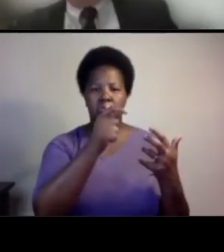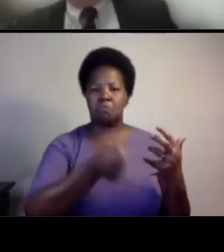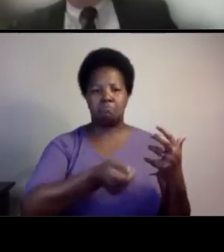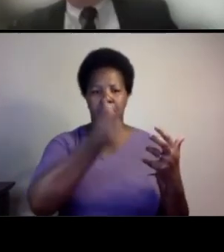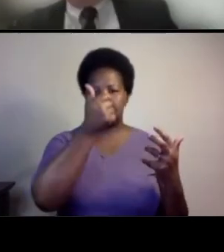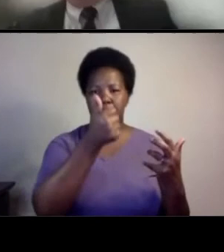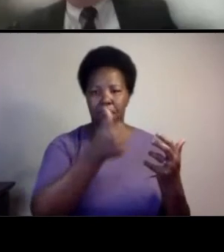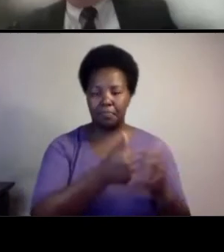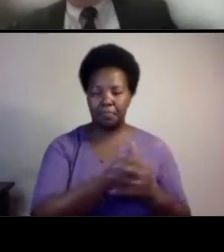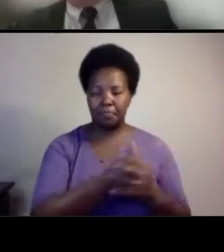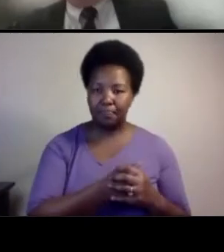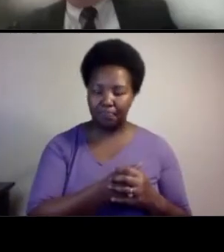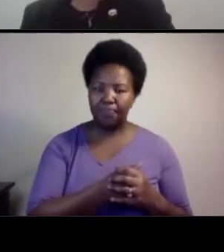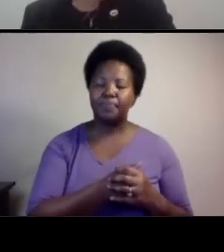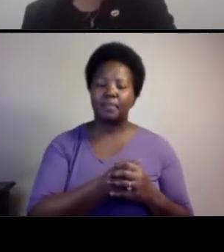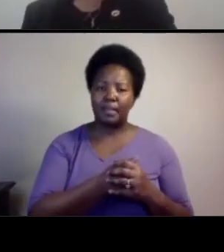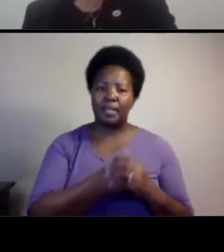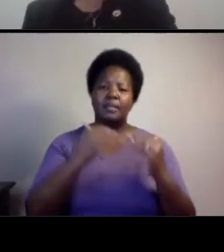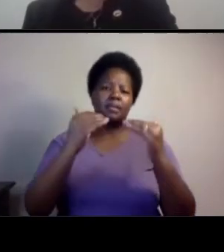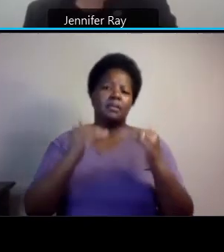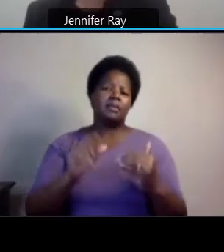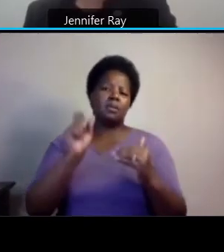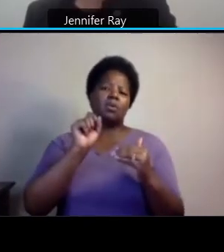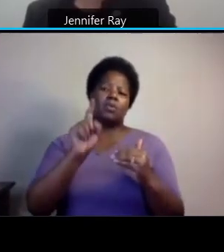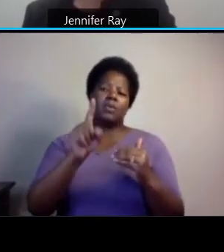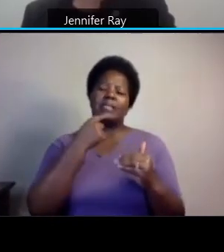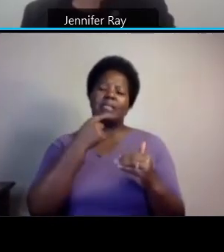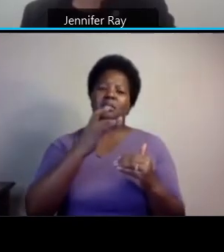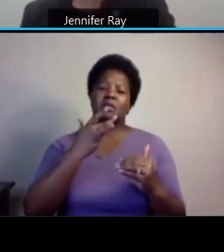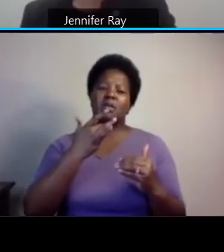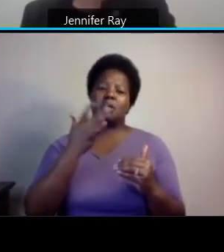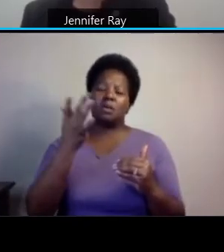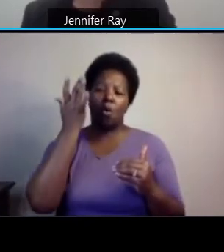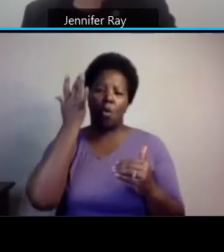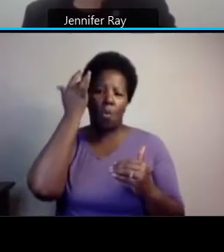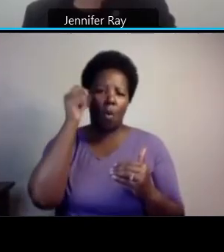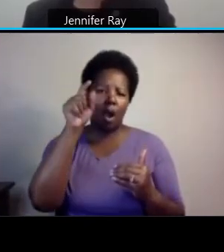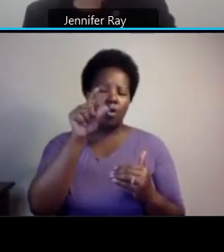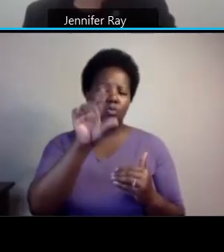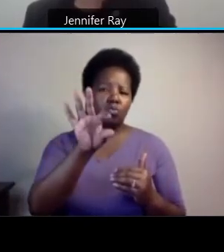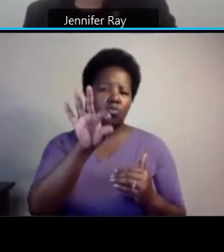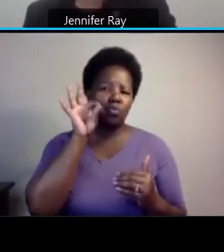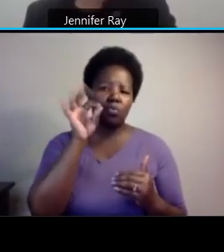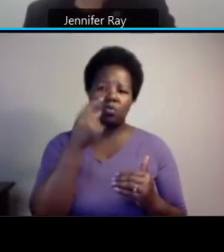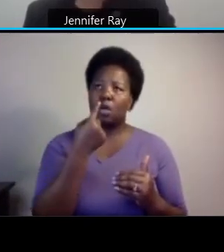another question why opt for a red light camera on new york avenue instead of speed camera drivers